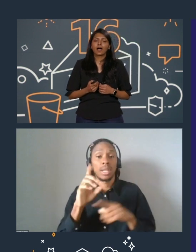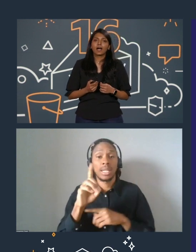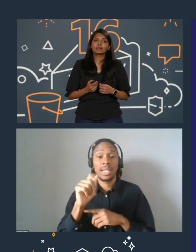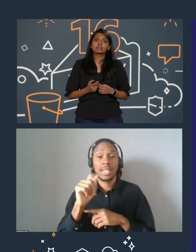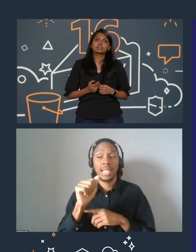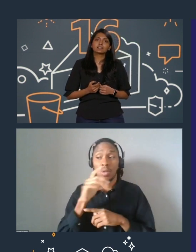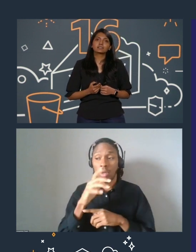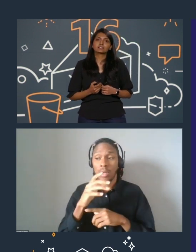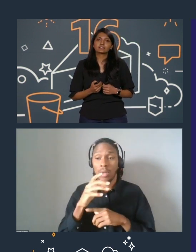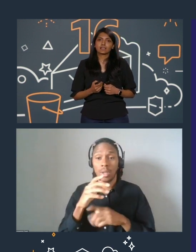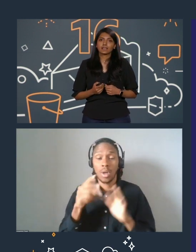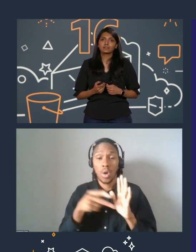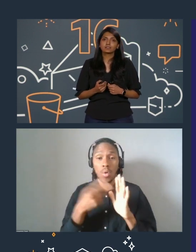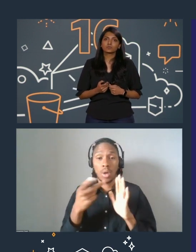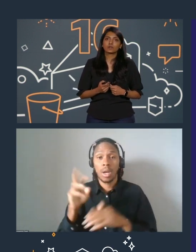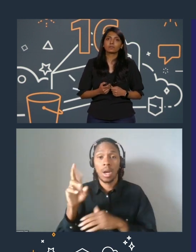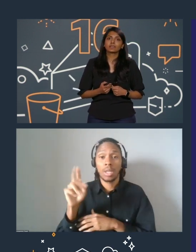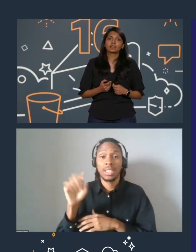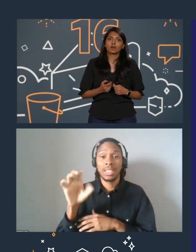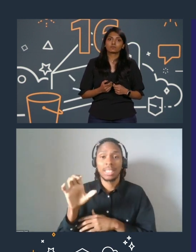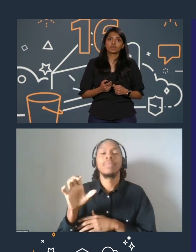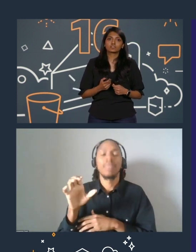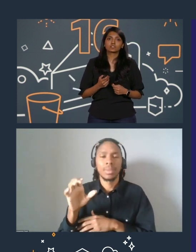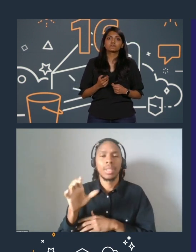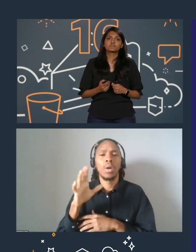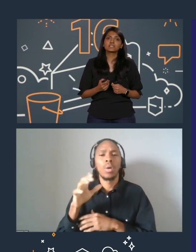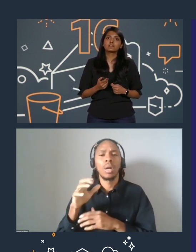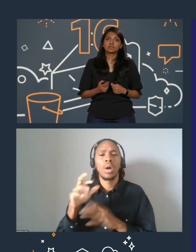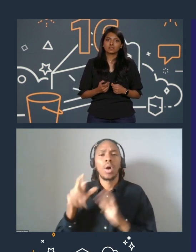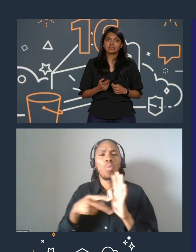RTC is designed to replicate objects just 15 minutes after